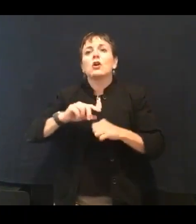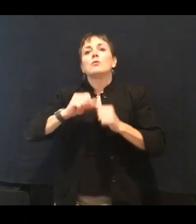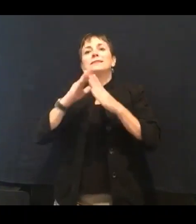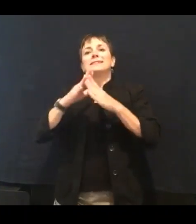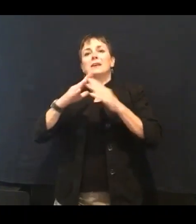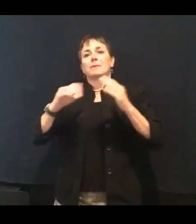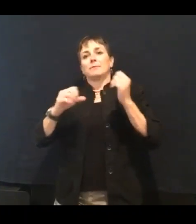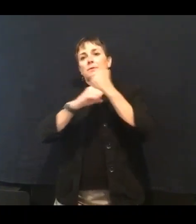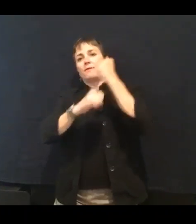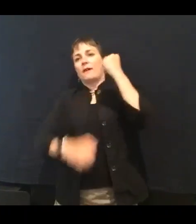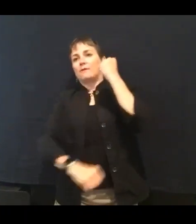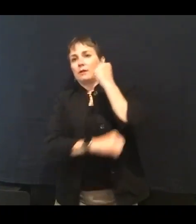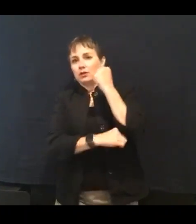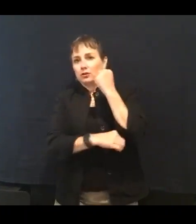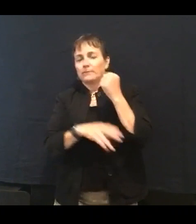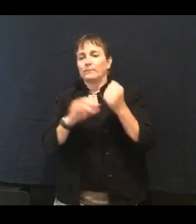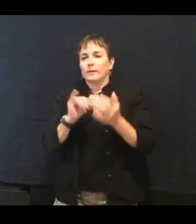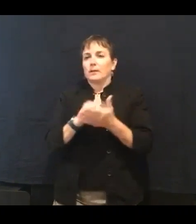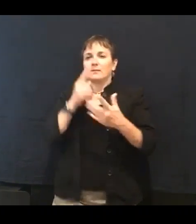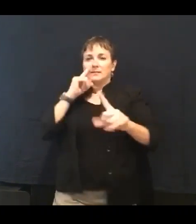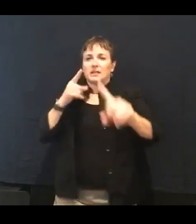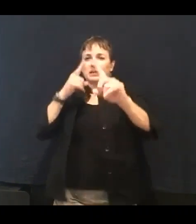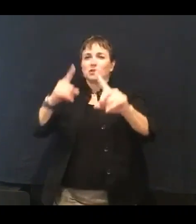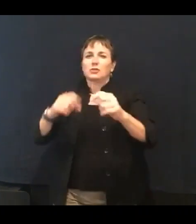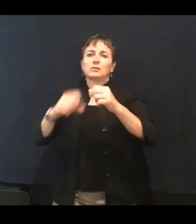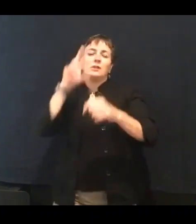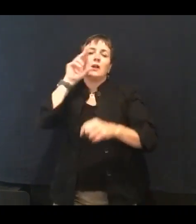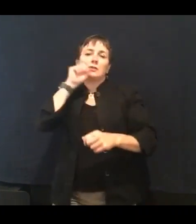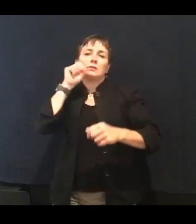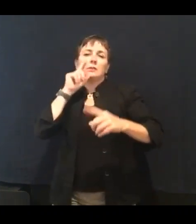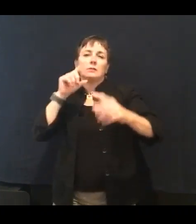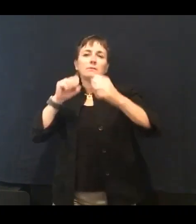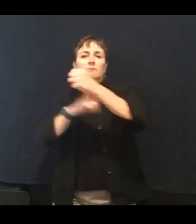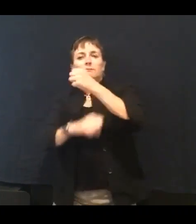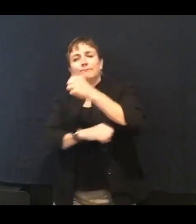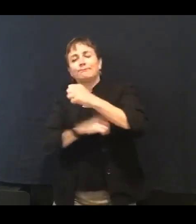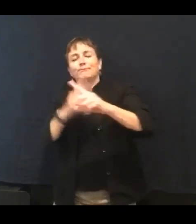in 2007. My father, pictured here, is no